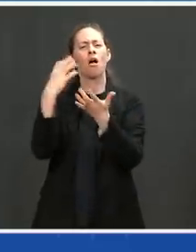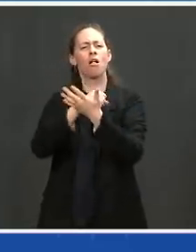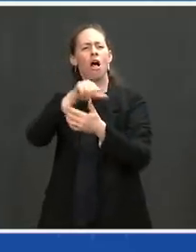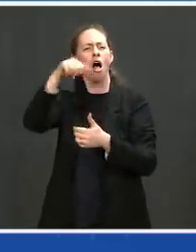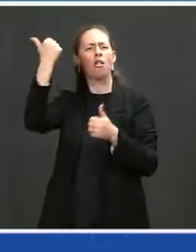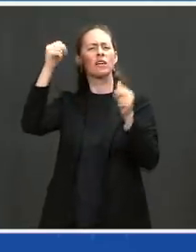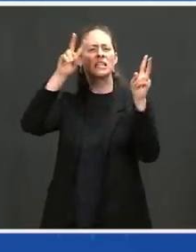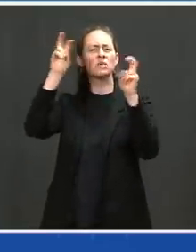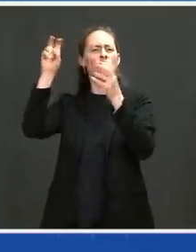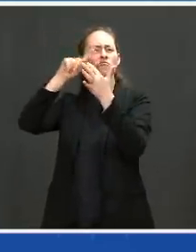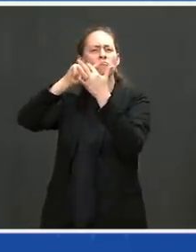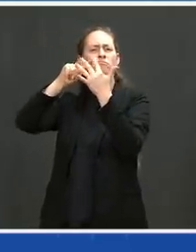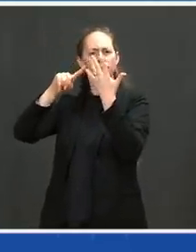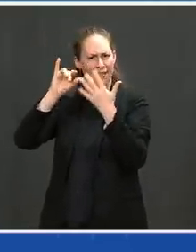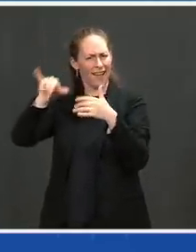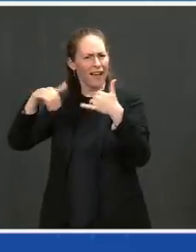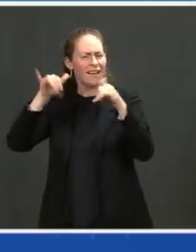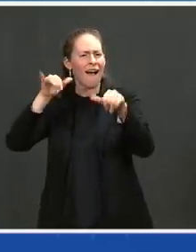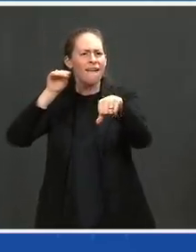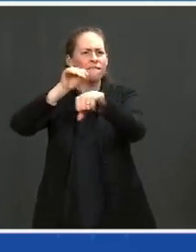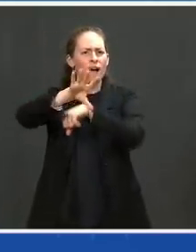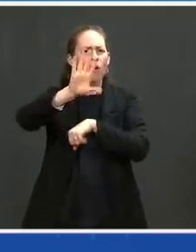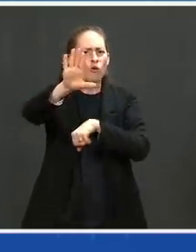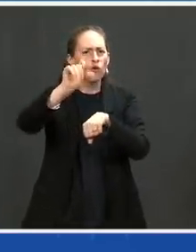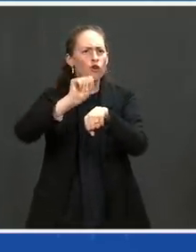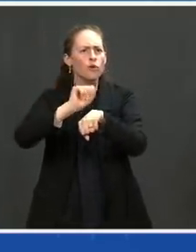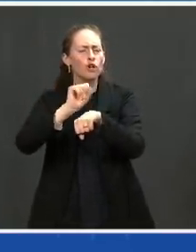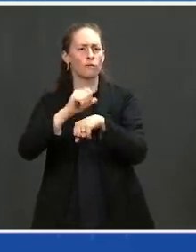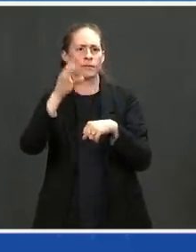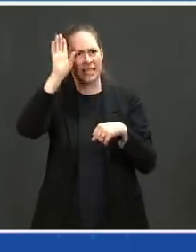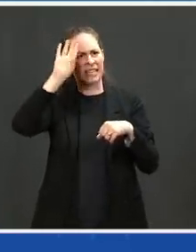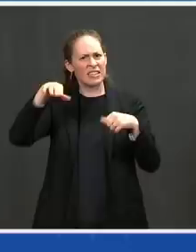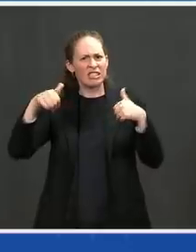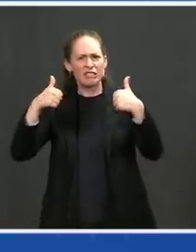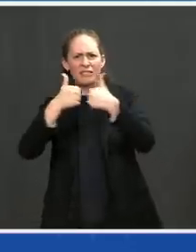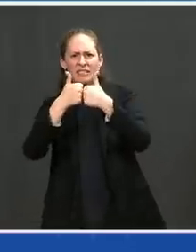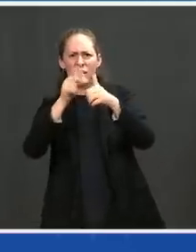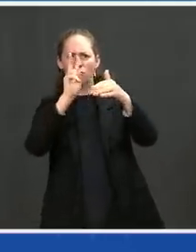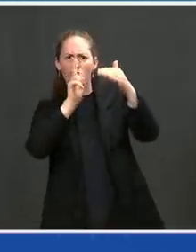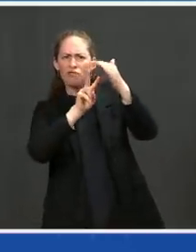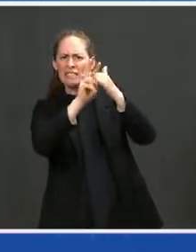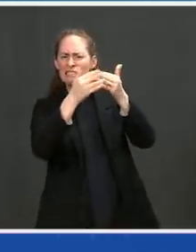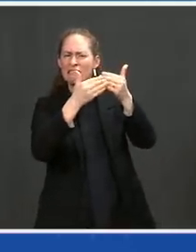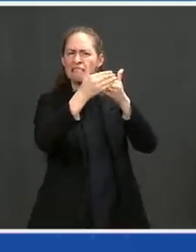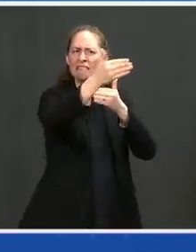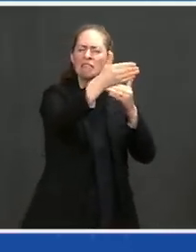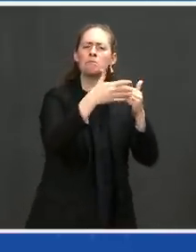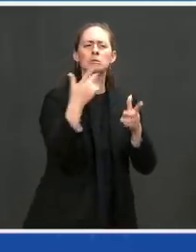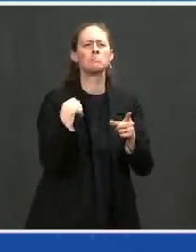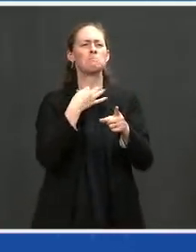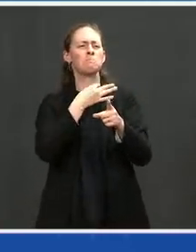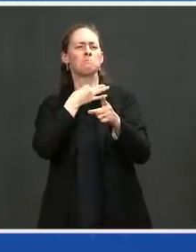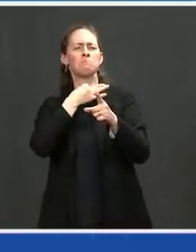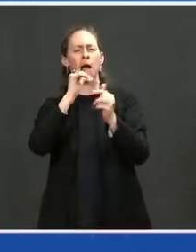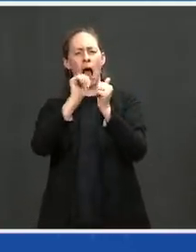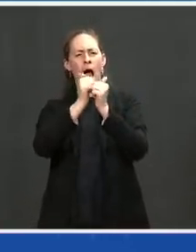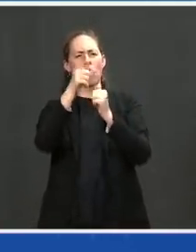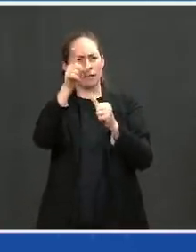One of the defining challenges you face in the coming months is how to deliver on your promise to Americans on issues like immigration reform, gun control,